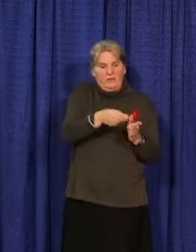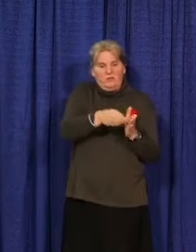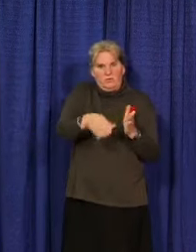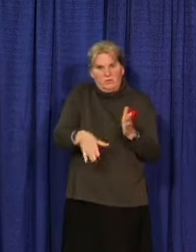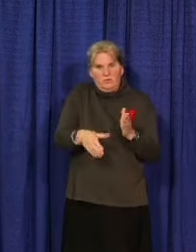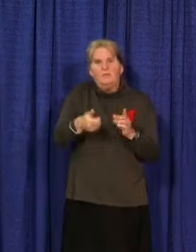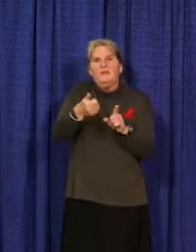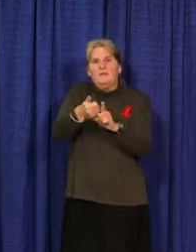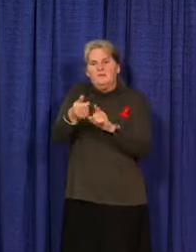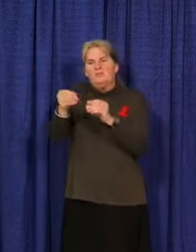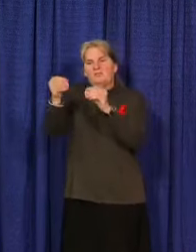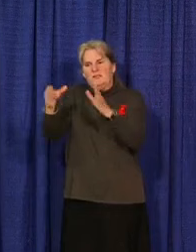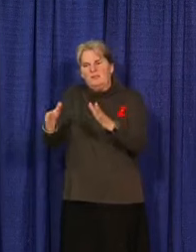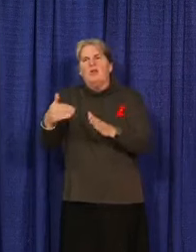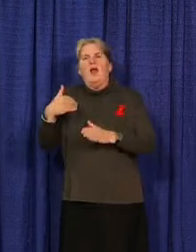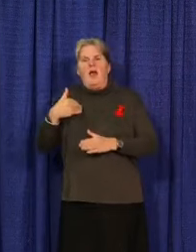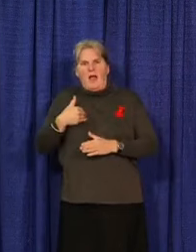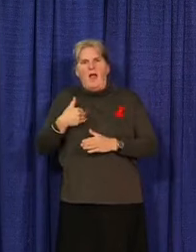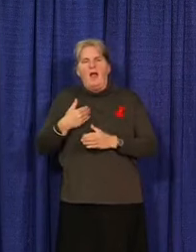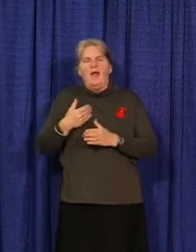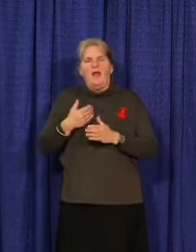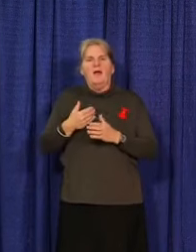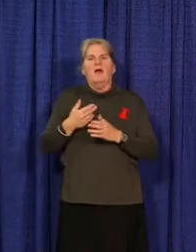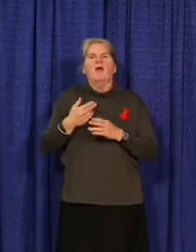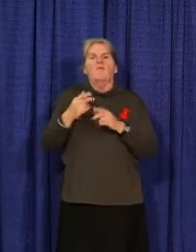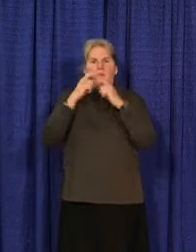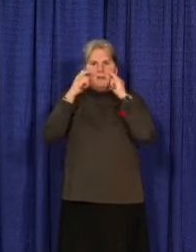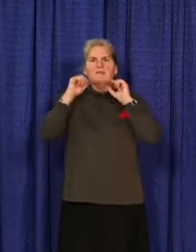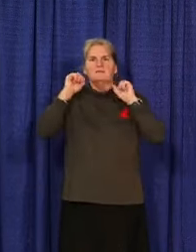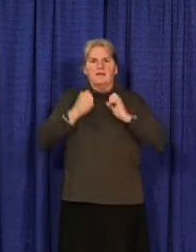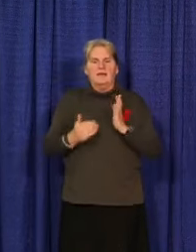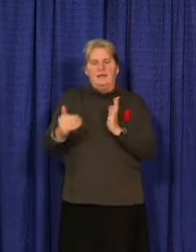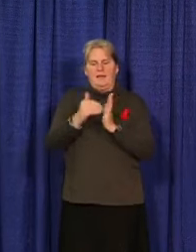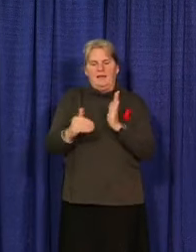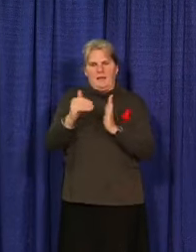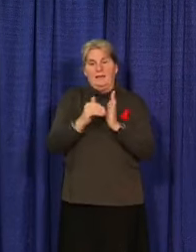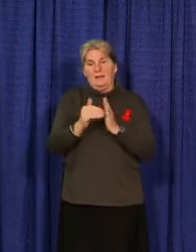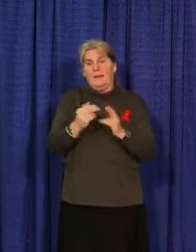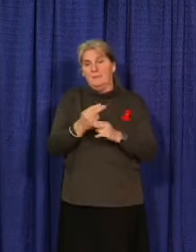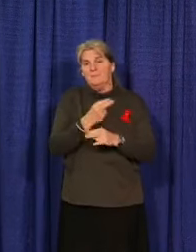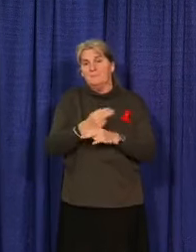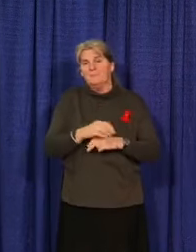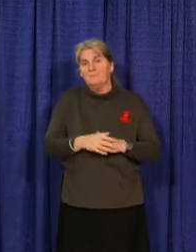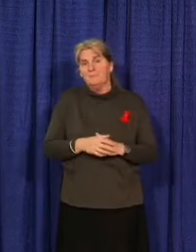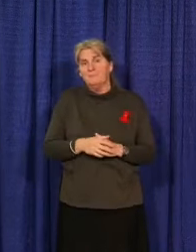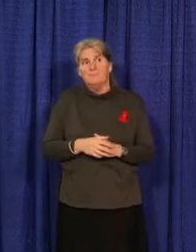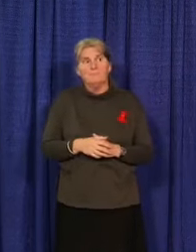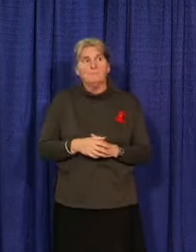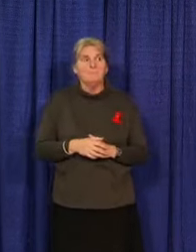that each student and staff will be equipped with reusable masks.